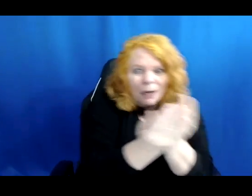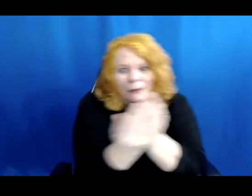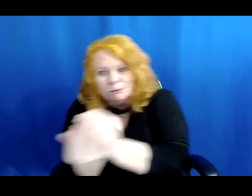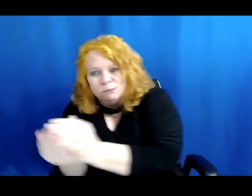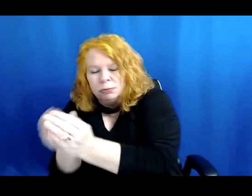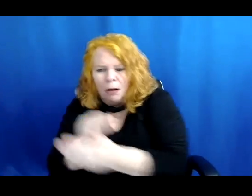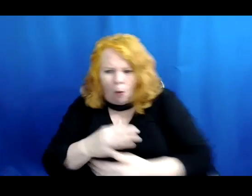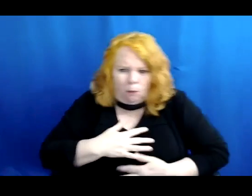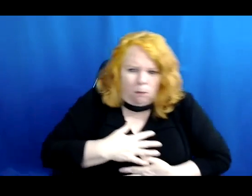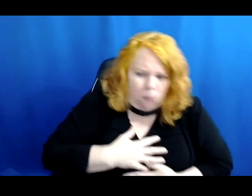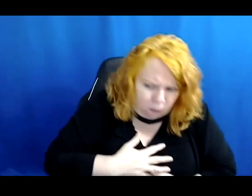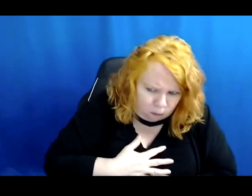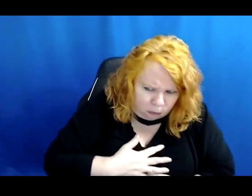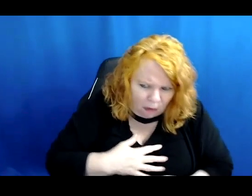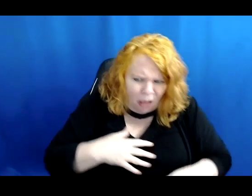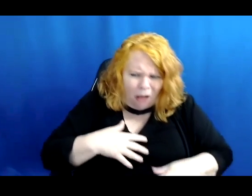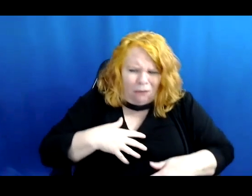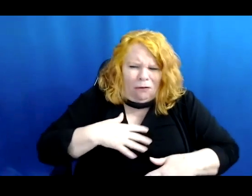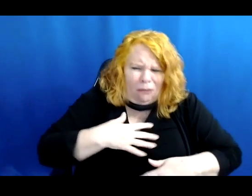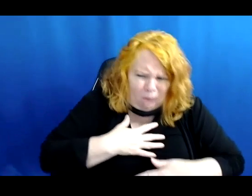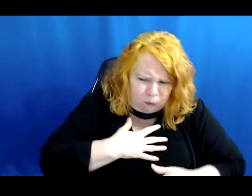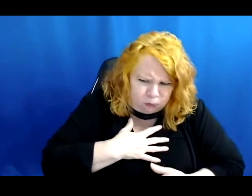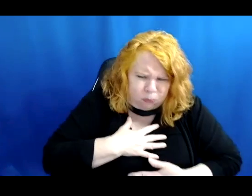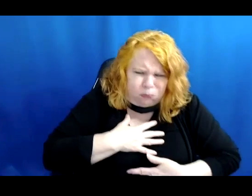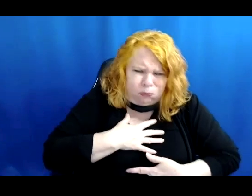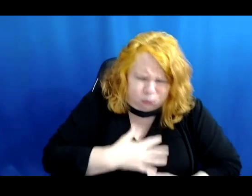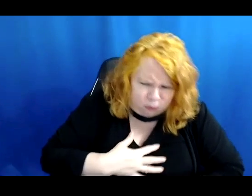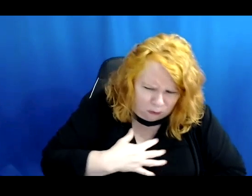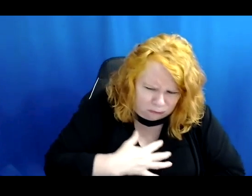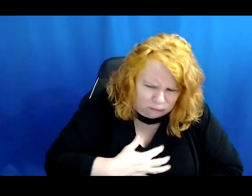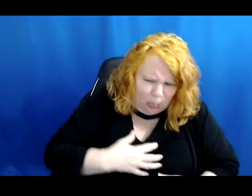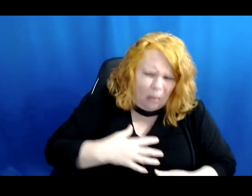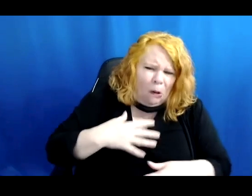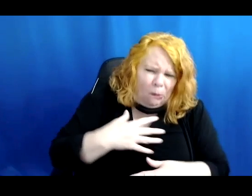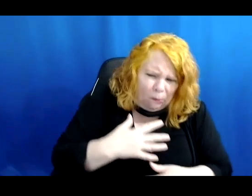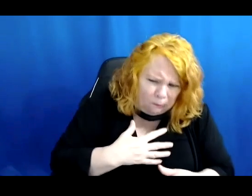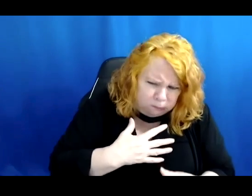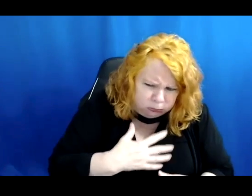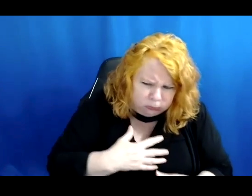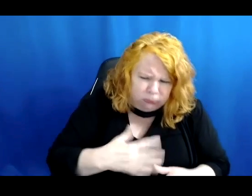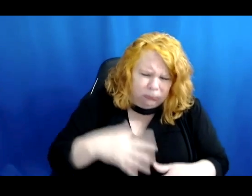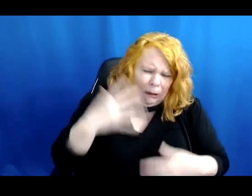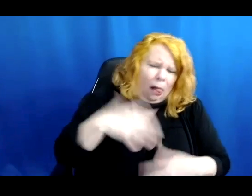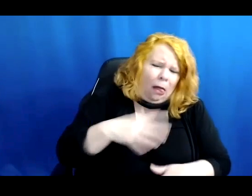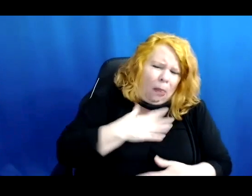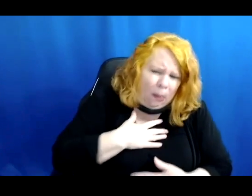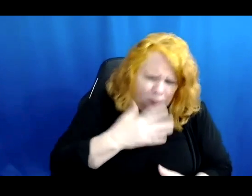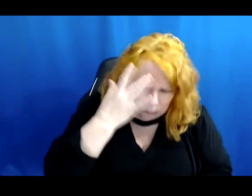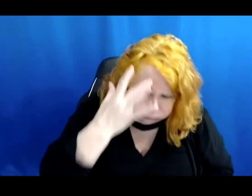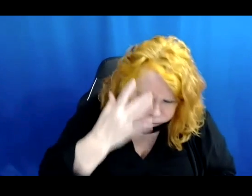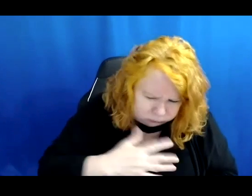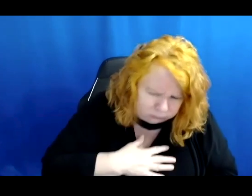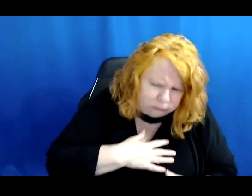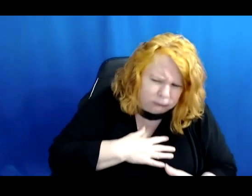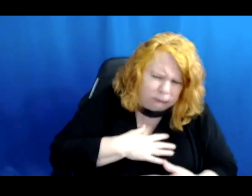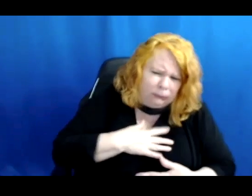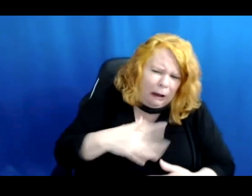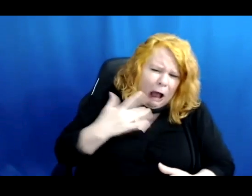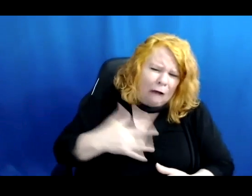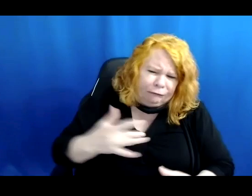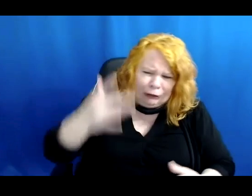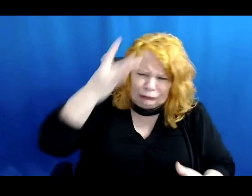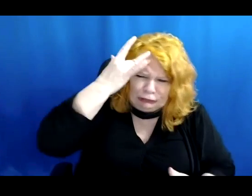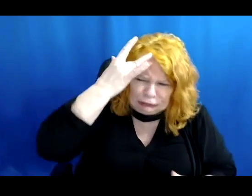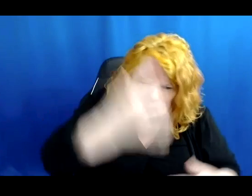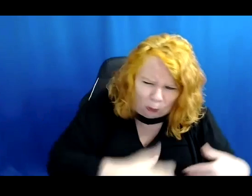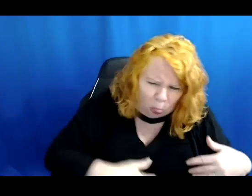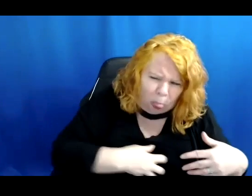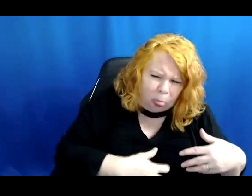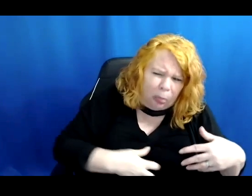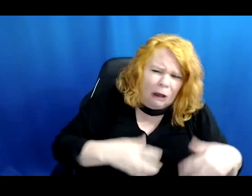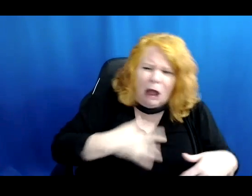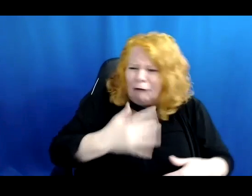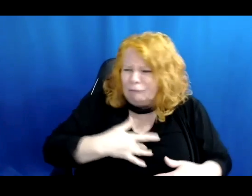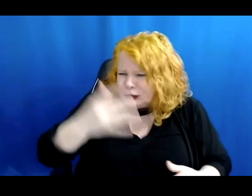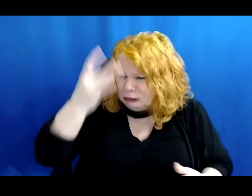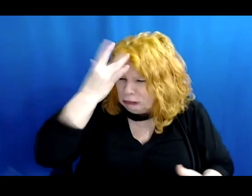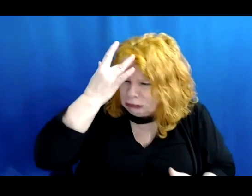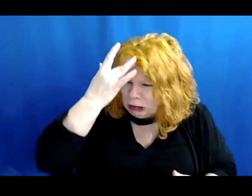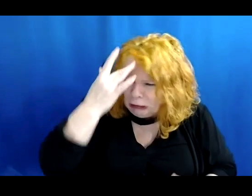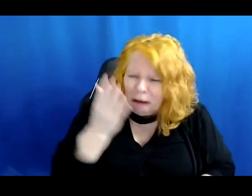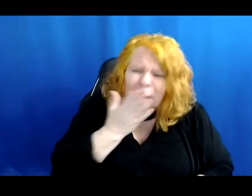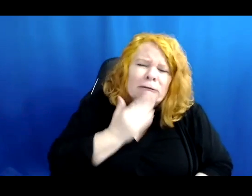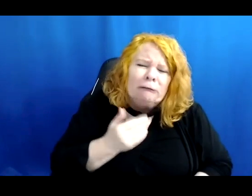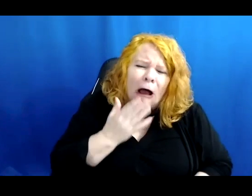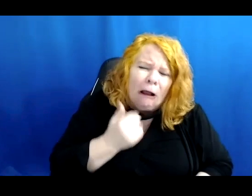“Ohhhhhhh. Ohhhhhhh, I feeling a bit sick. I feel a bit sick darling, I feel sick.”